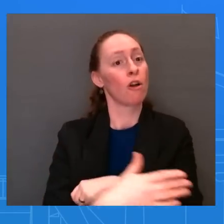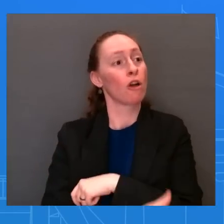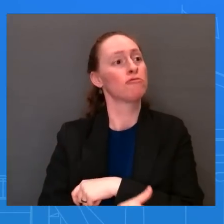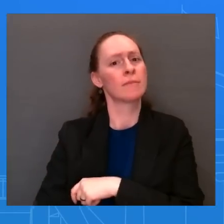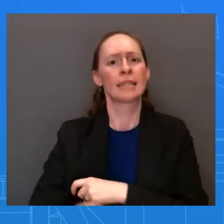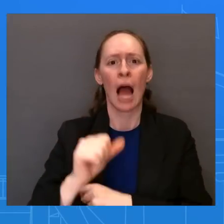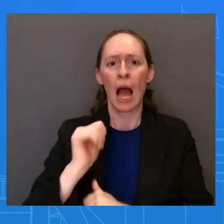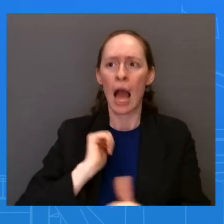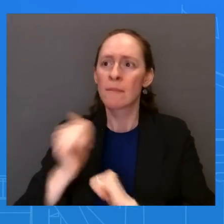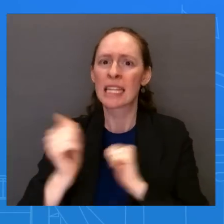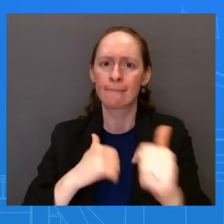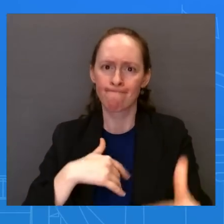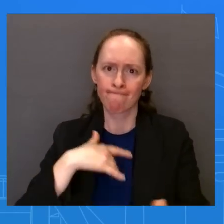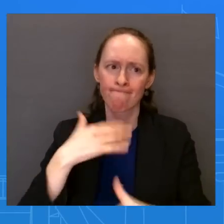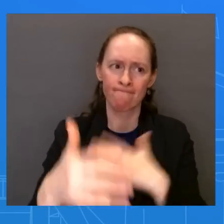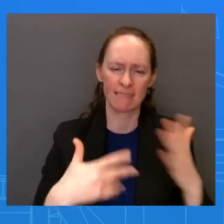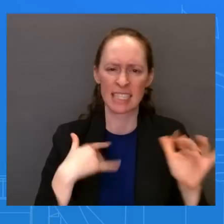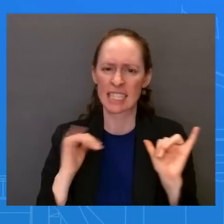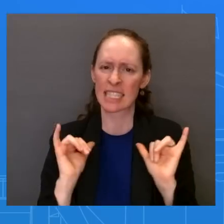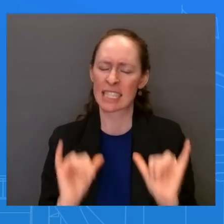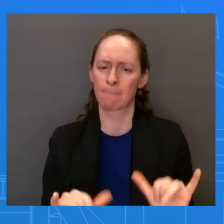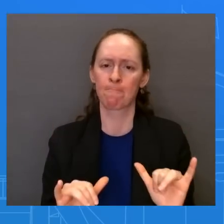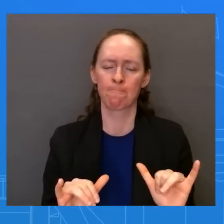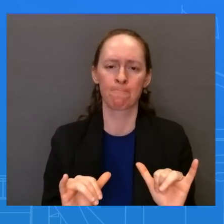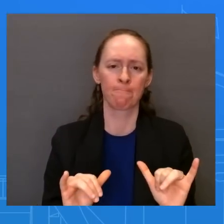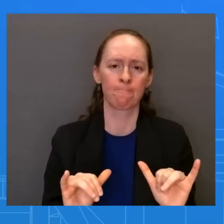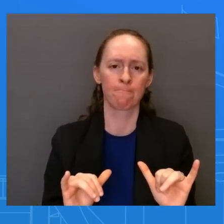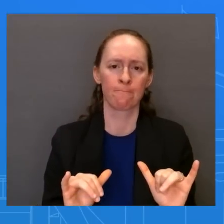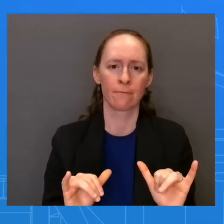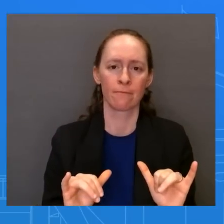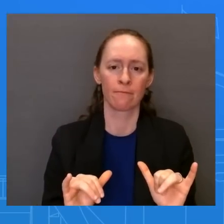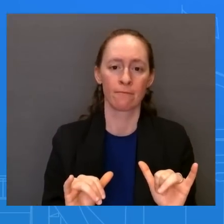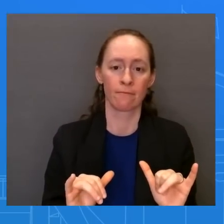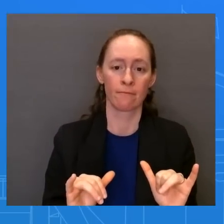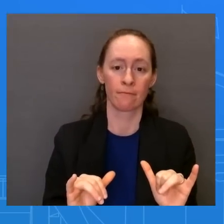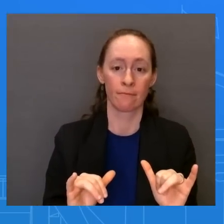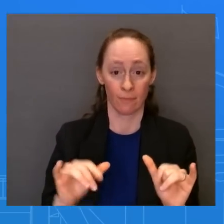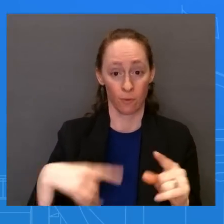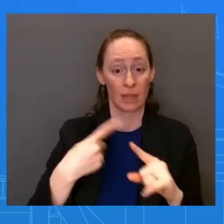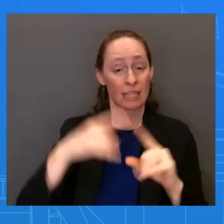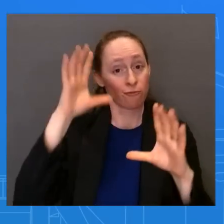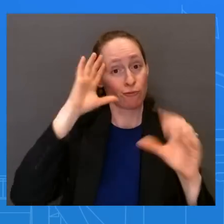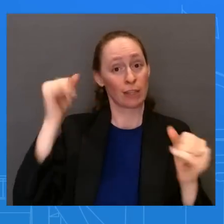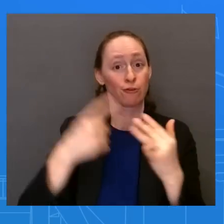when the President walked into the administration in 20- -- in 2021. And it's certainly not going to change in 2023.